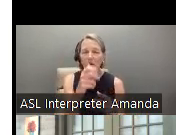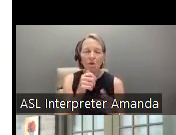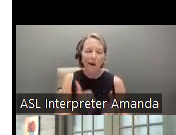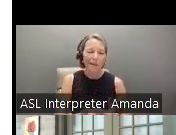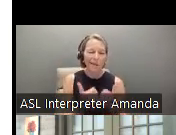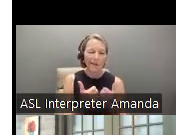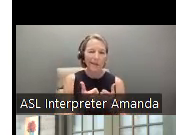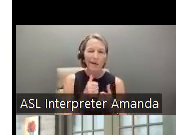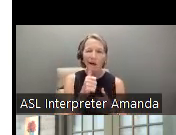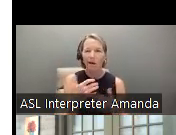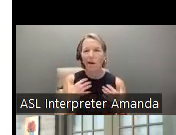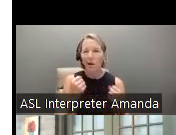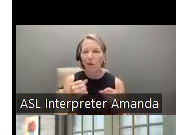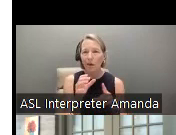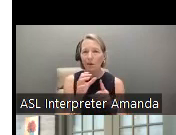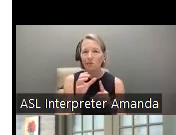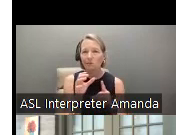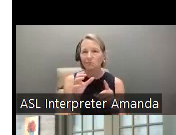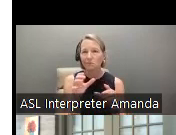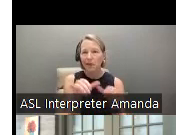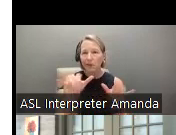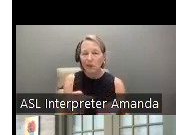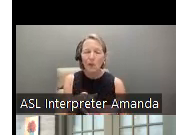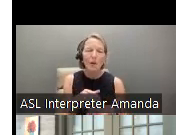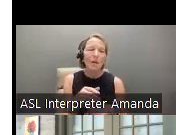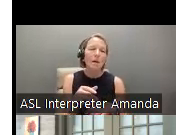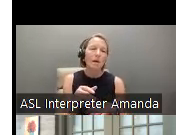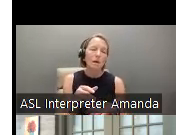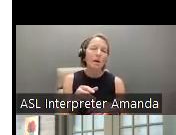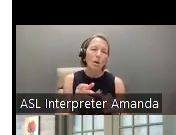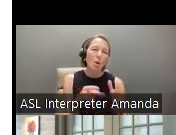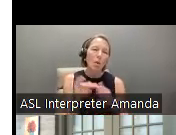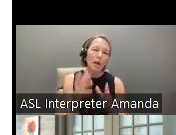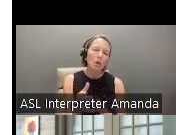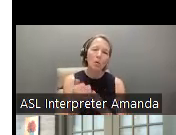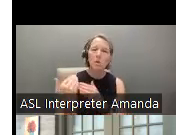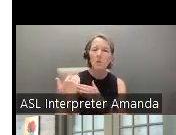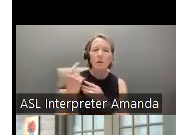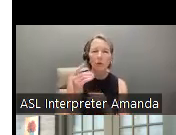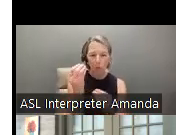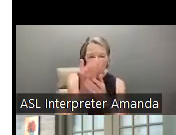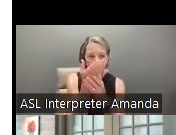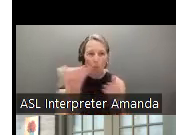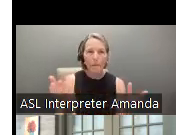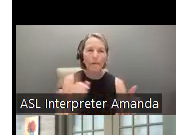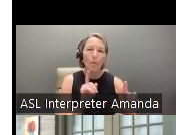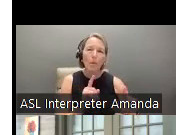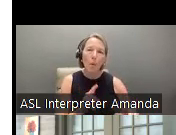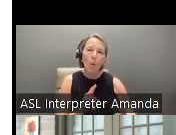unhealthy conditions uh you need uh you as a pay is responsible for reporting uh to Social Security